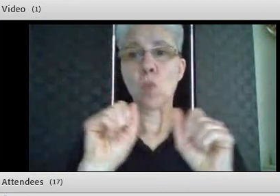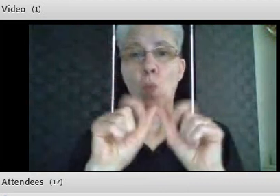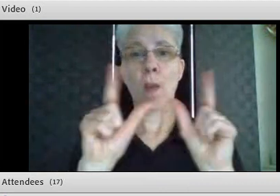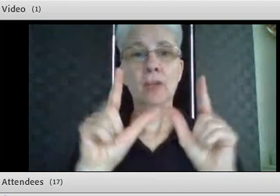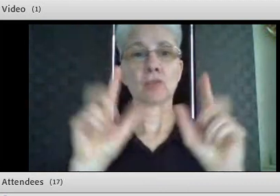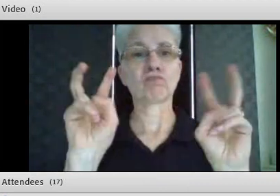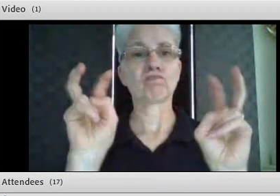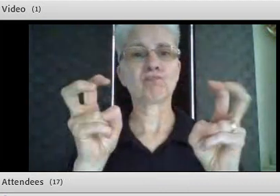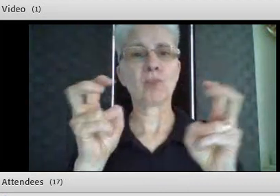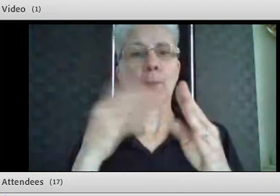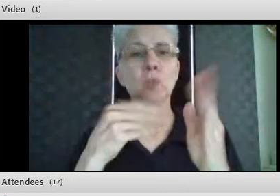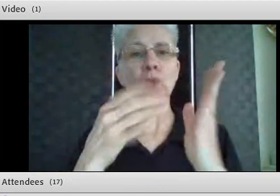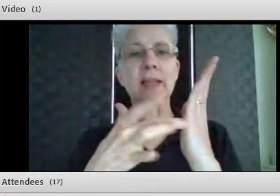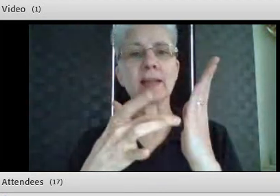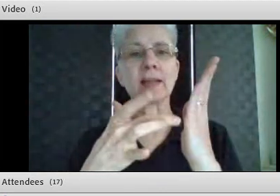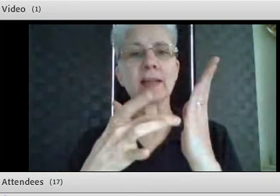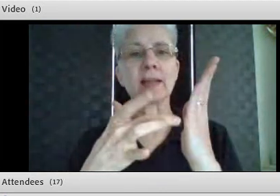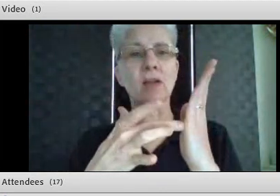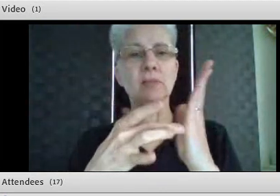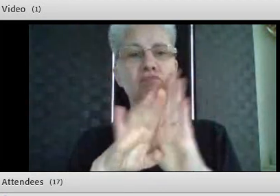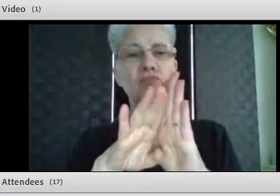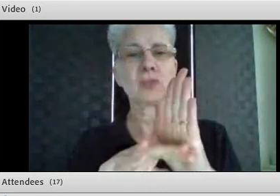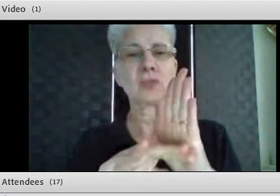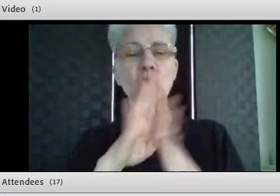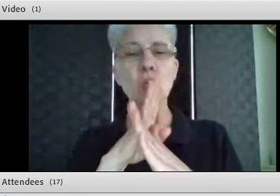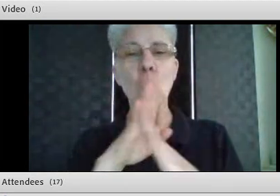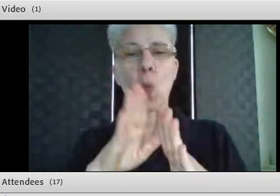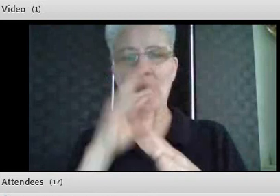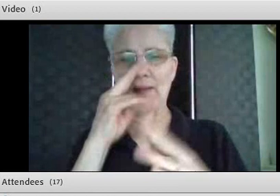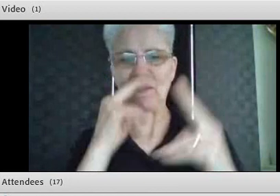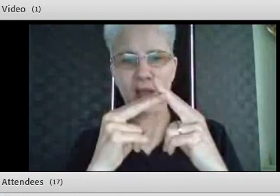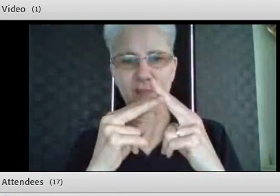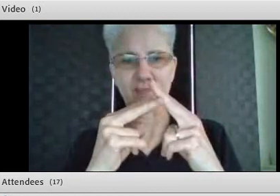"Music Technology: Cheap, Quiet and Fun,"